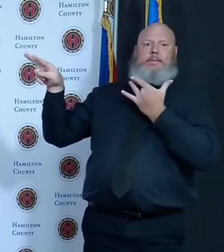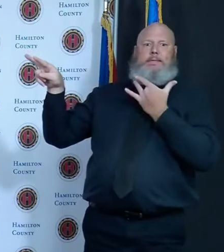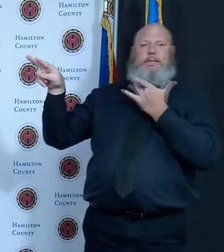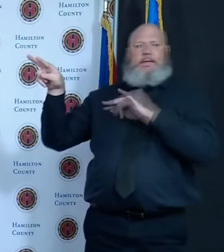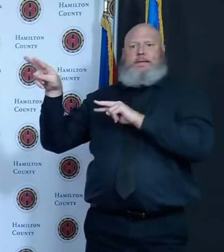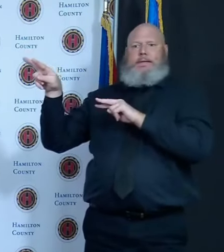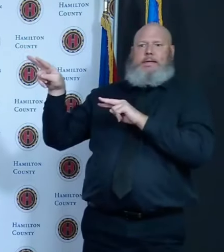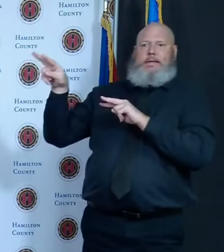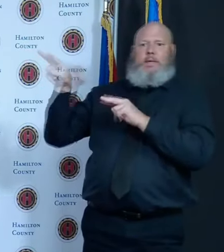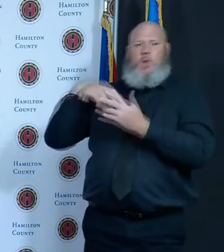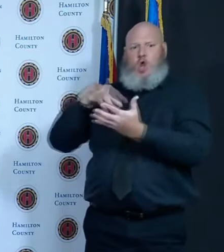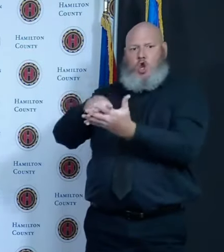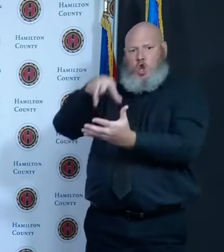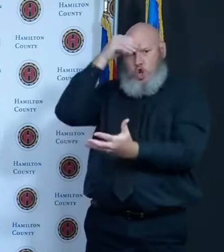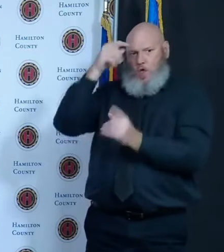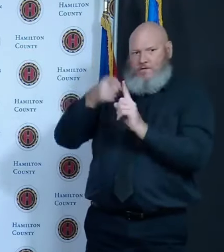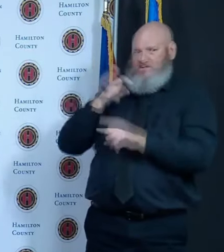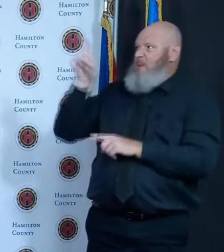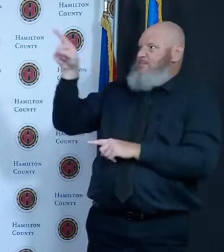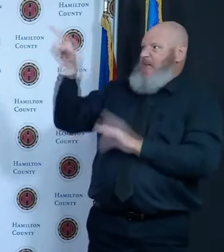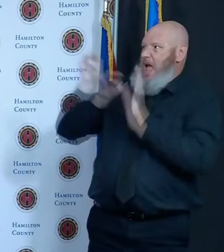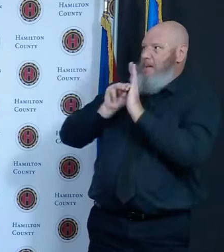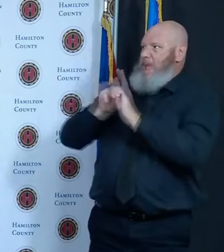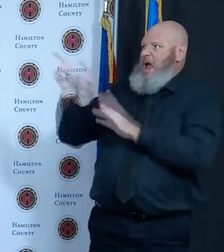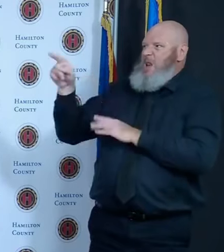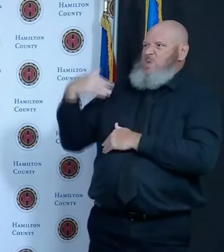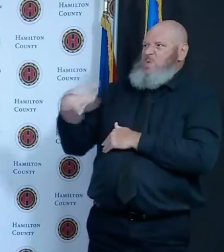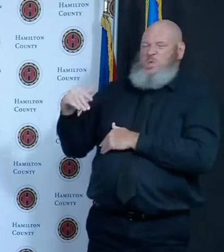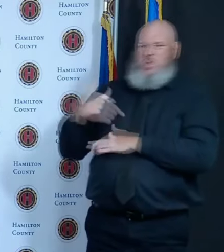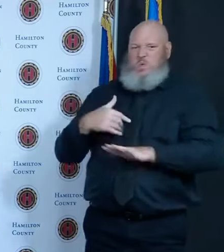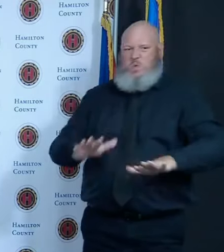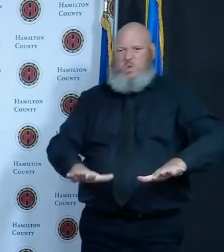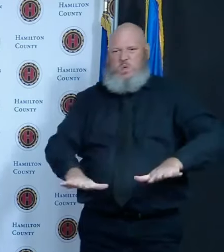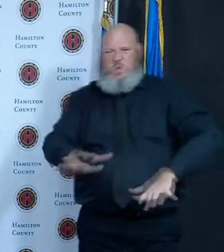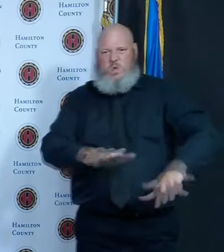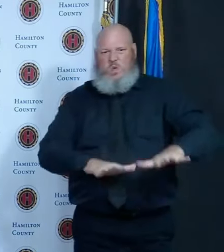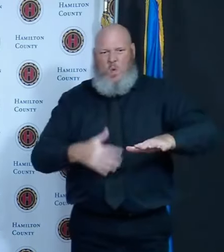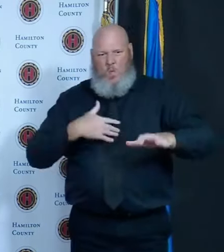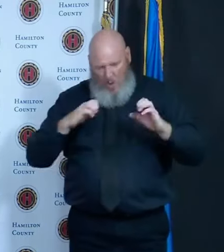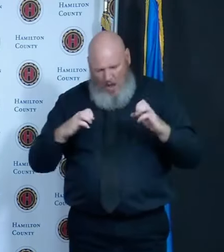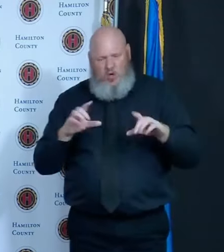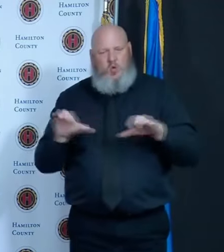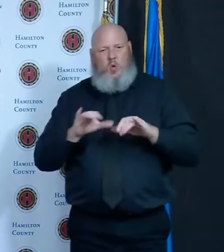energy right now around of course there's safety that has to be a part of it in